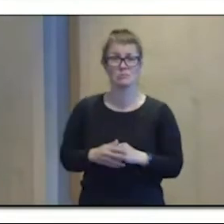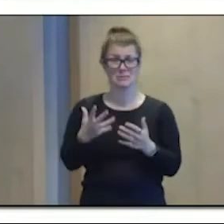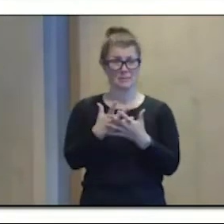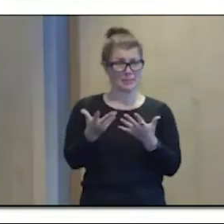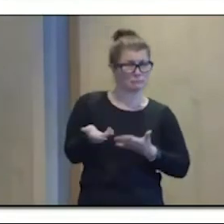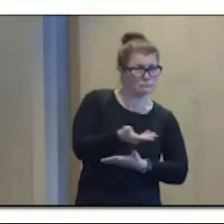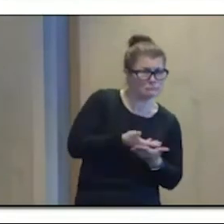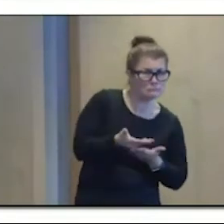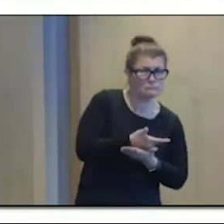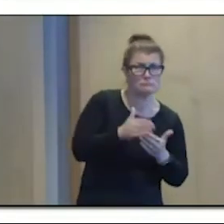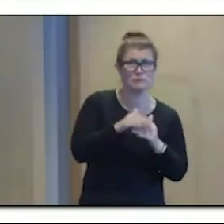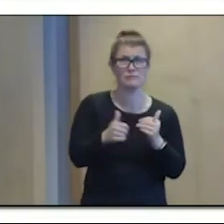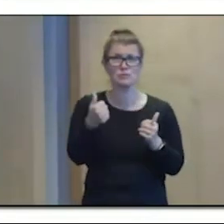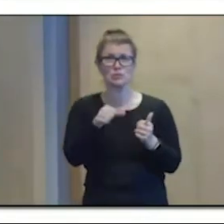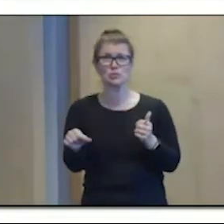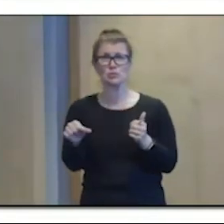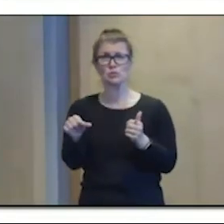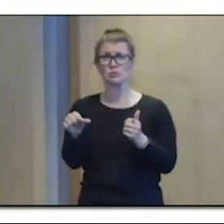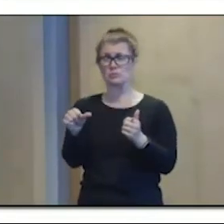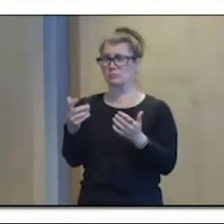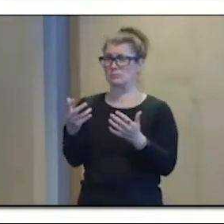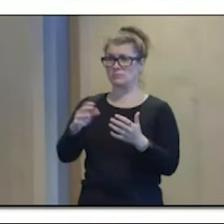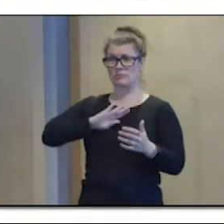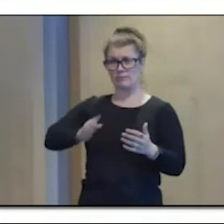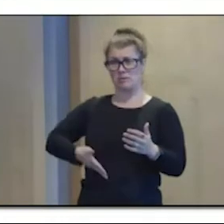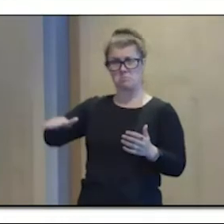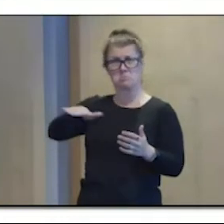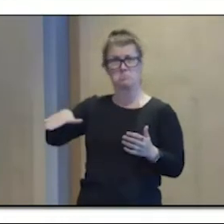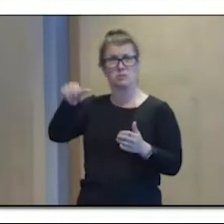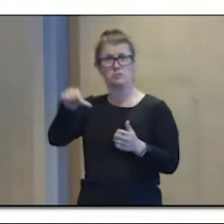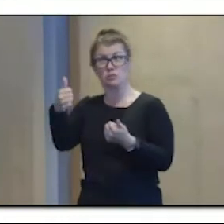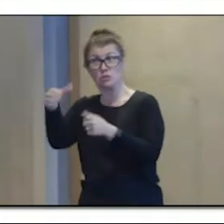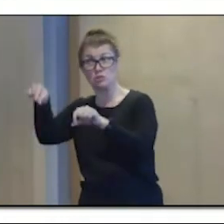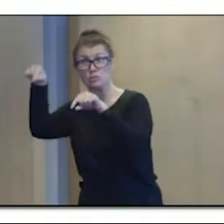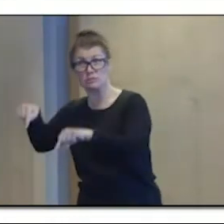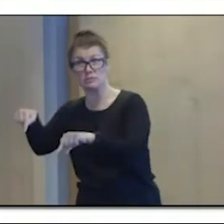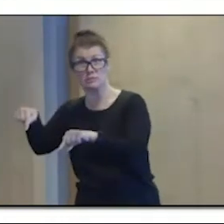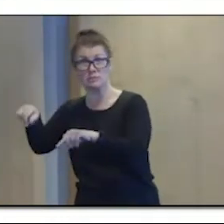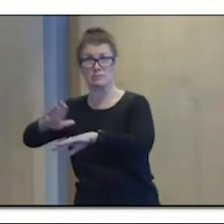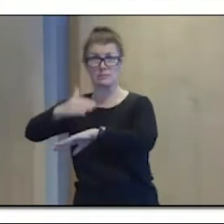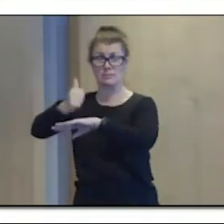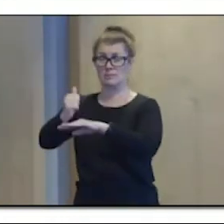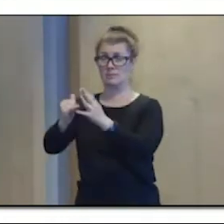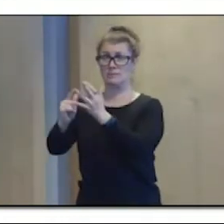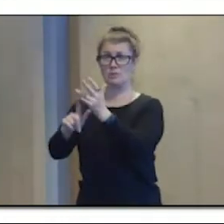we should be using agricultural and and putting solar panels on it. You can lift a solar panel